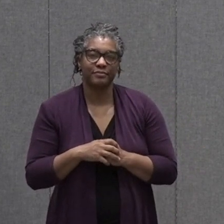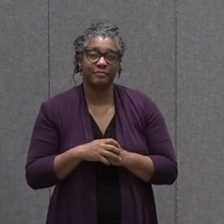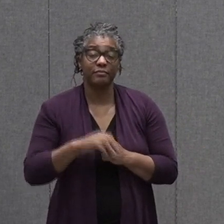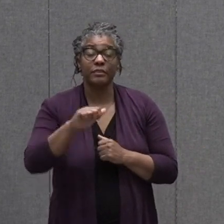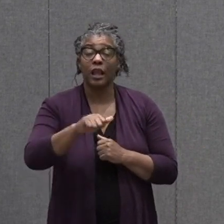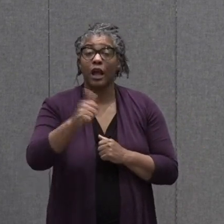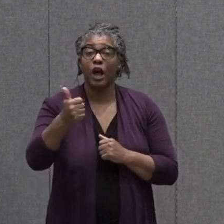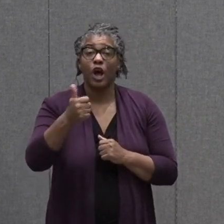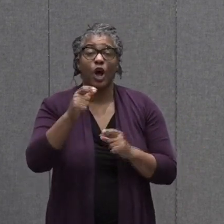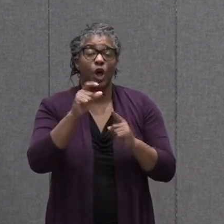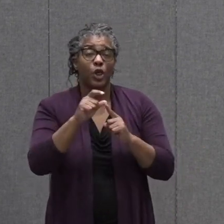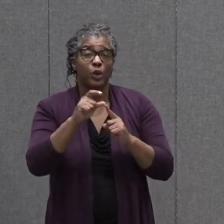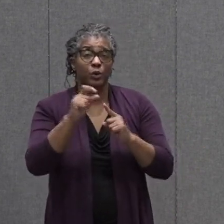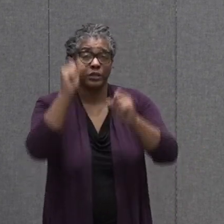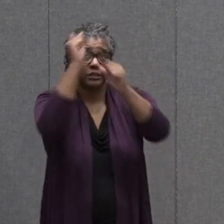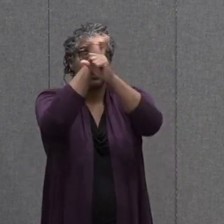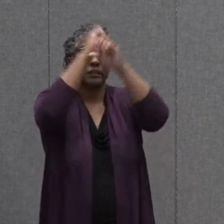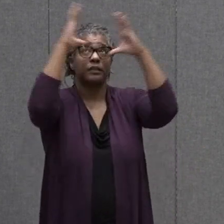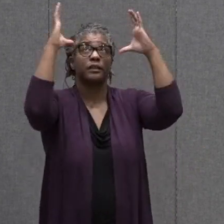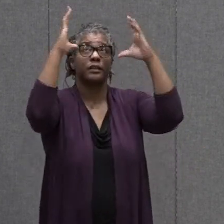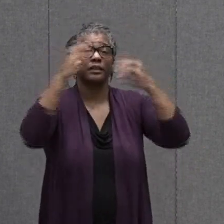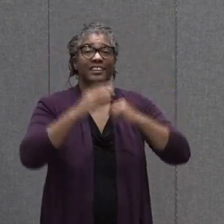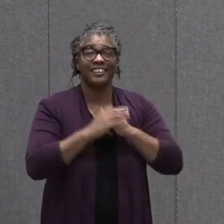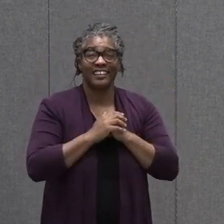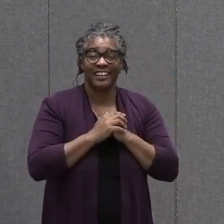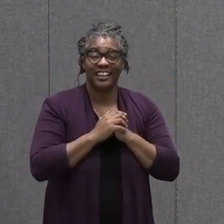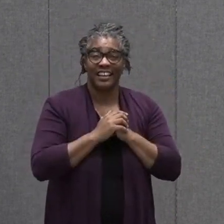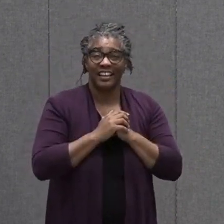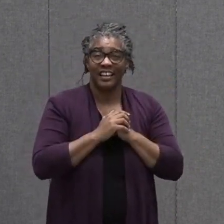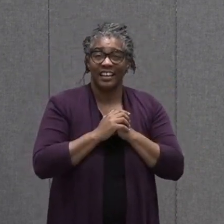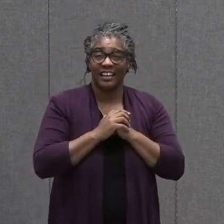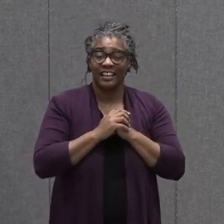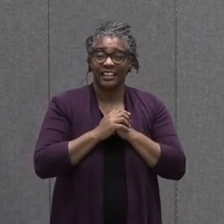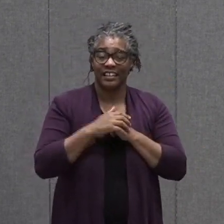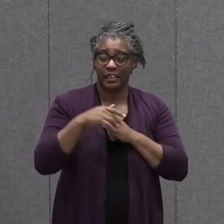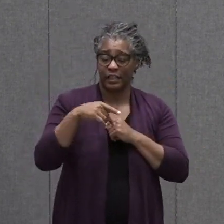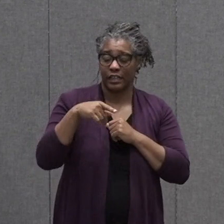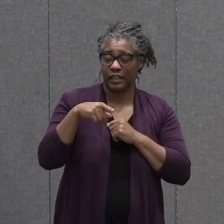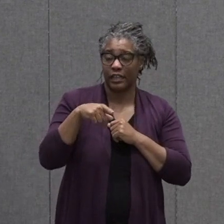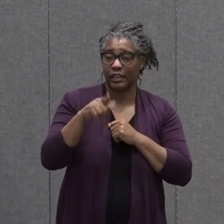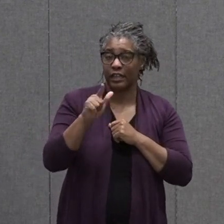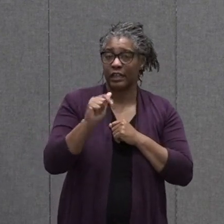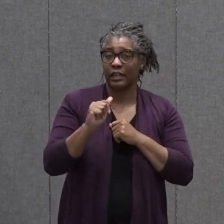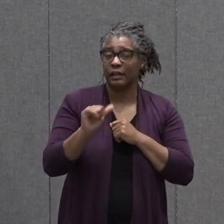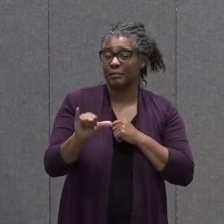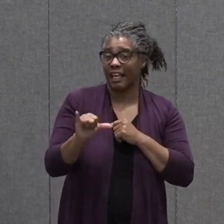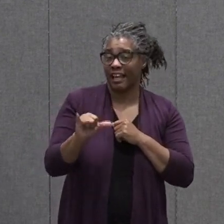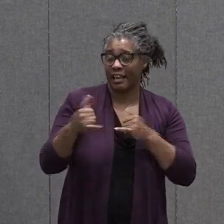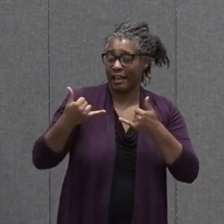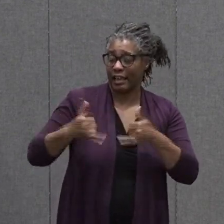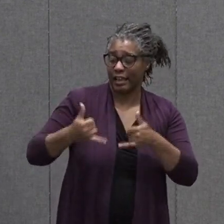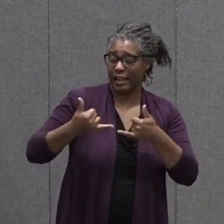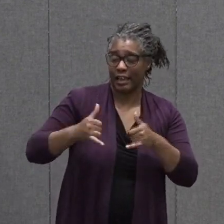The first word is the word play. In this story, they were playing soccer.